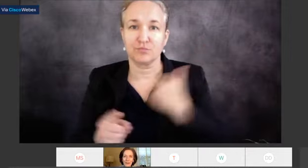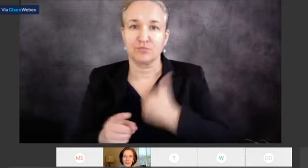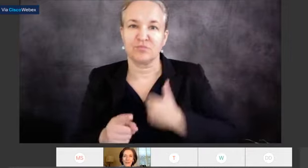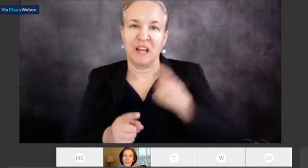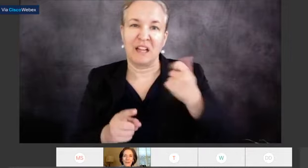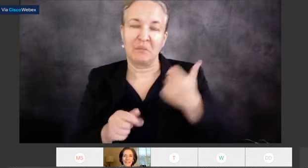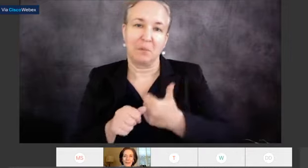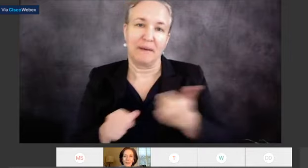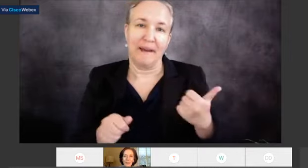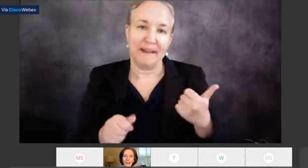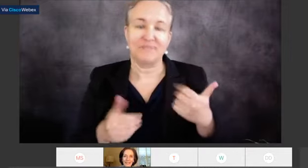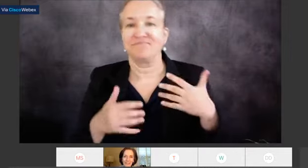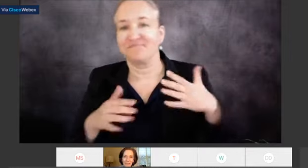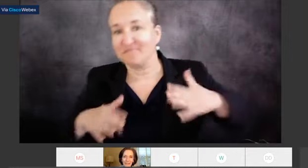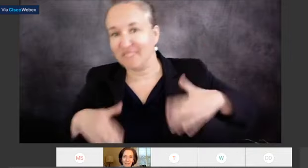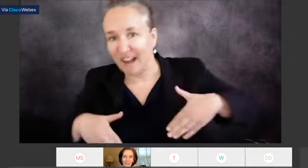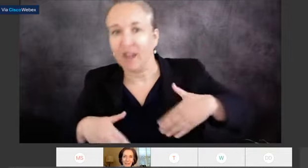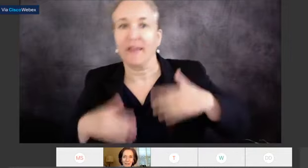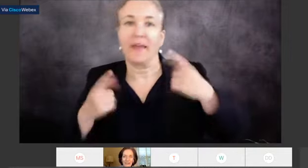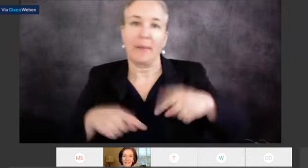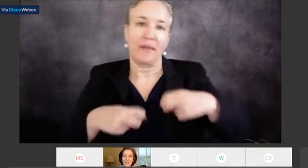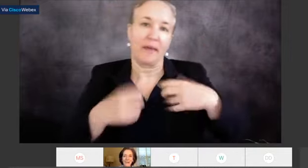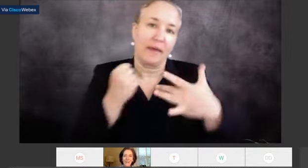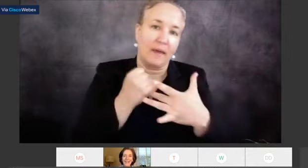than usual today but we were having some technical difficulties but we think